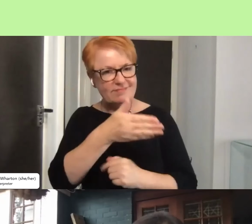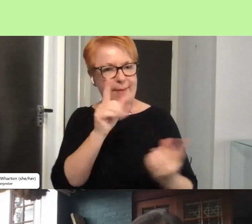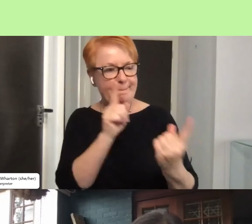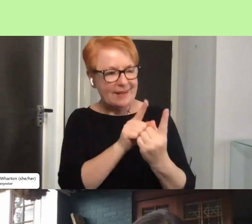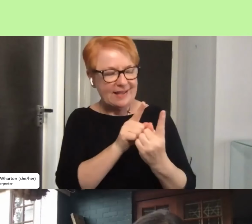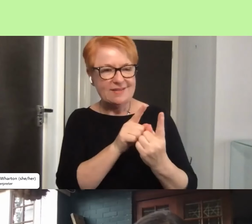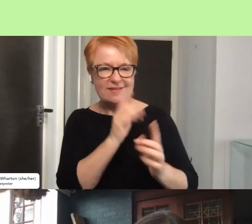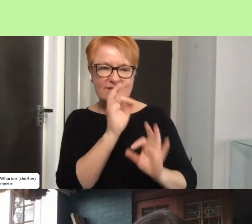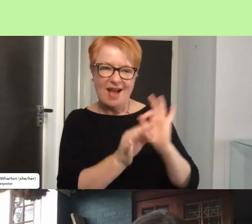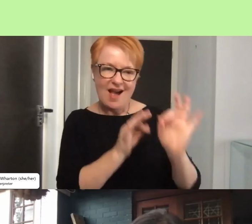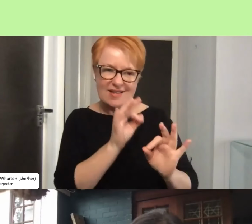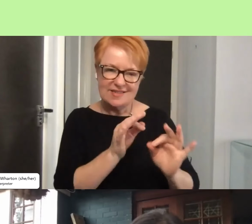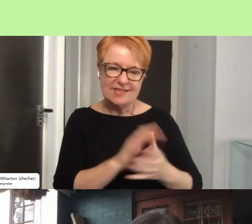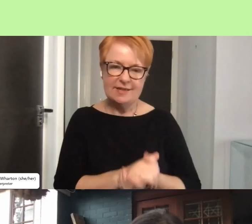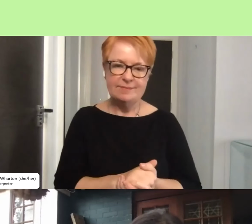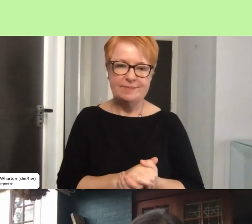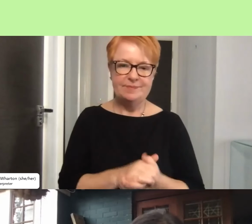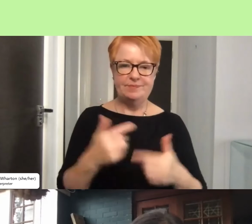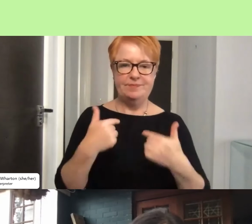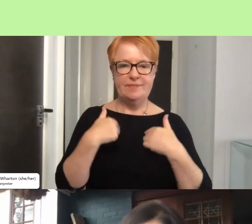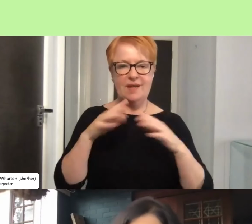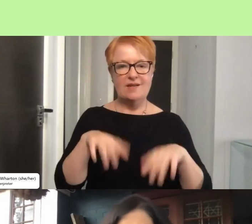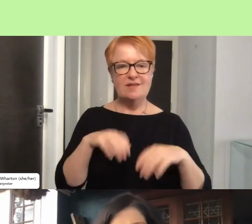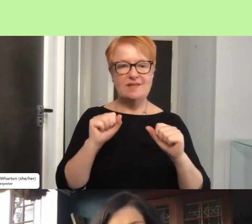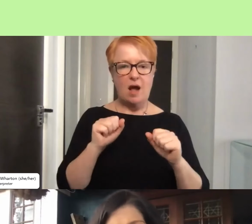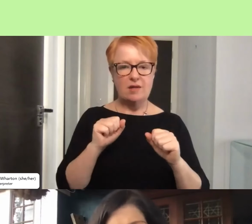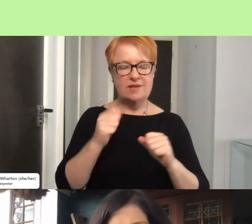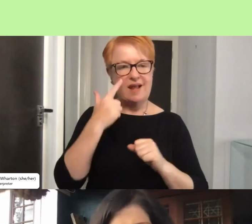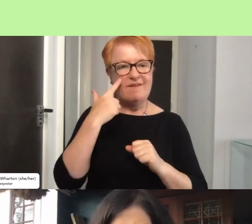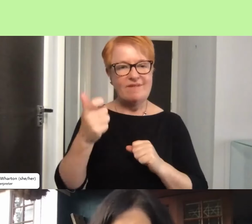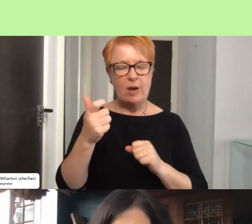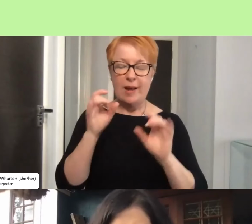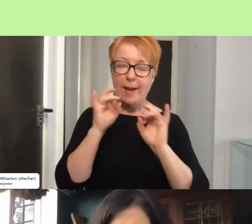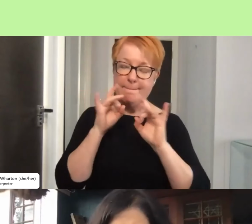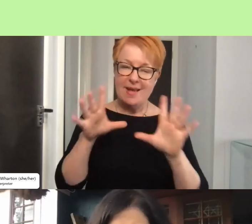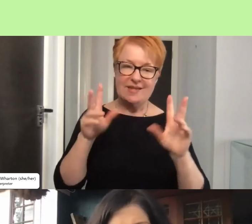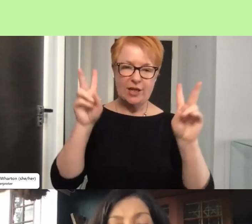But when we started a project, I found this amazing quote by the philosopher, Marina Garces